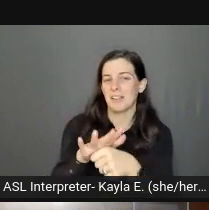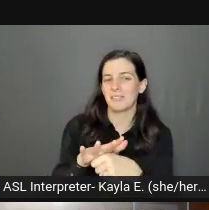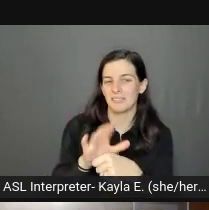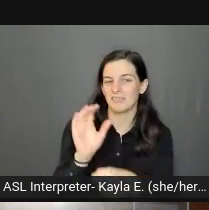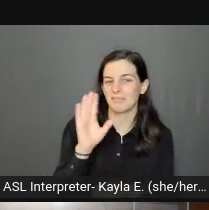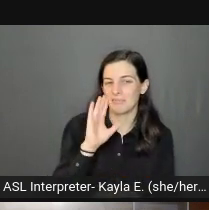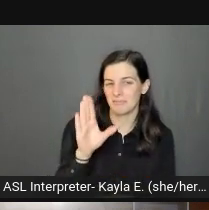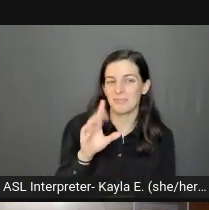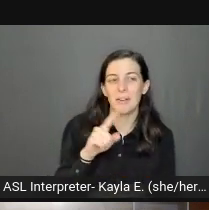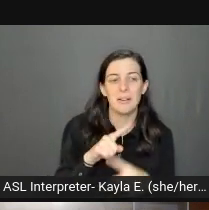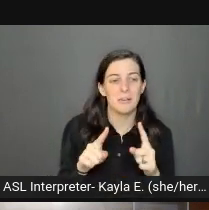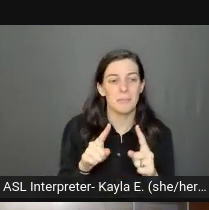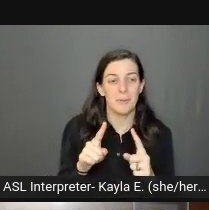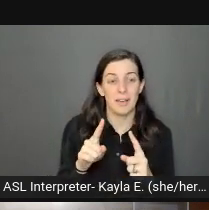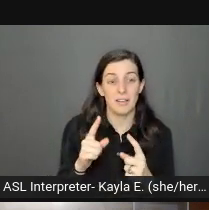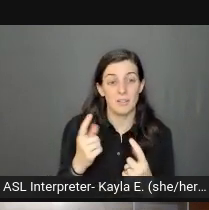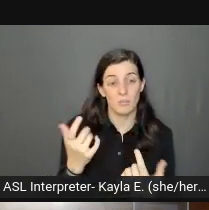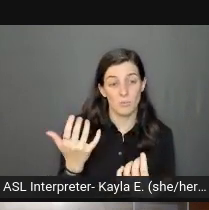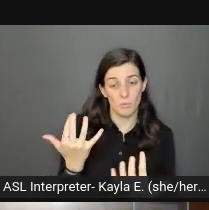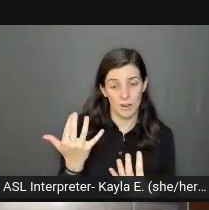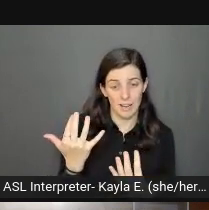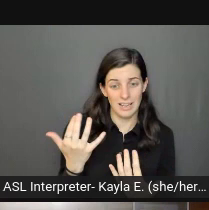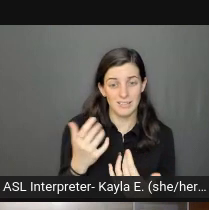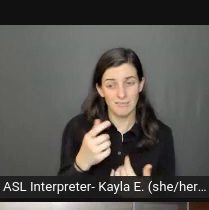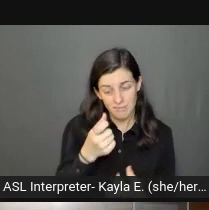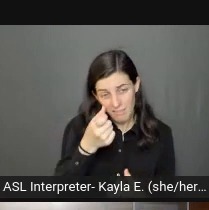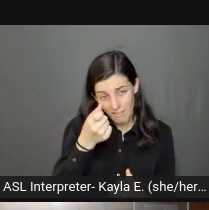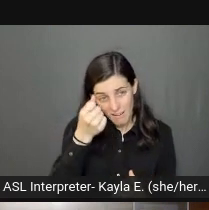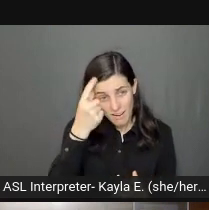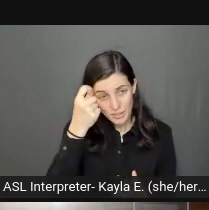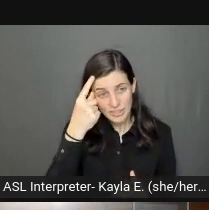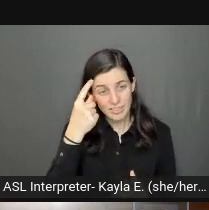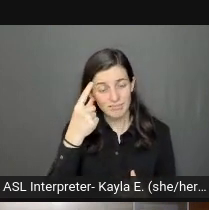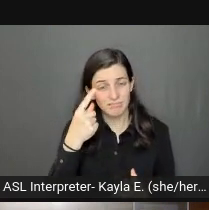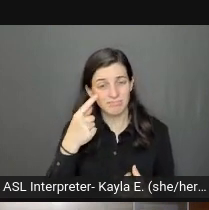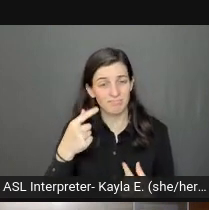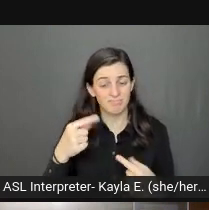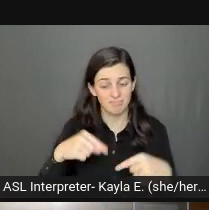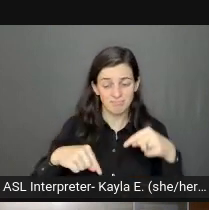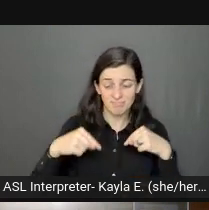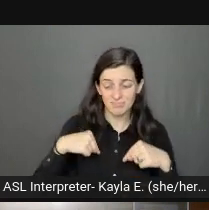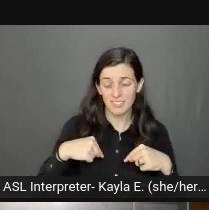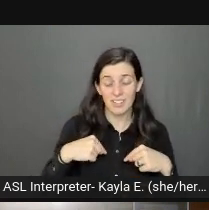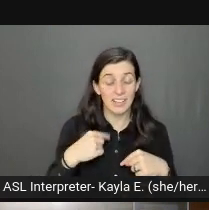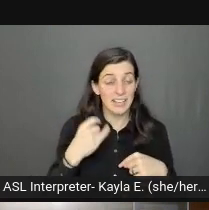Until we reach that, please understand that just because something looks accessible